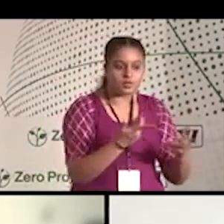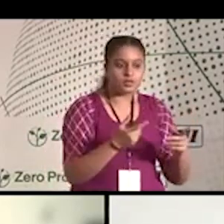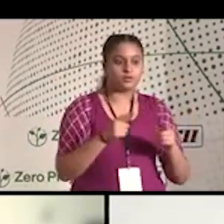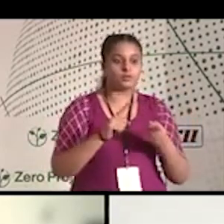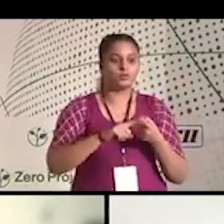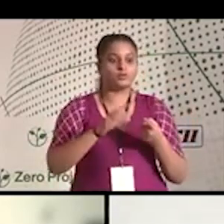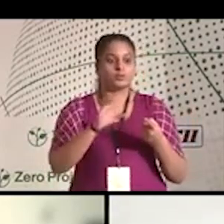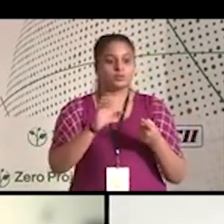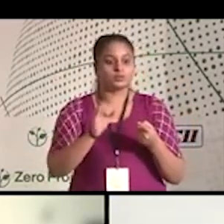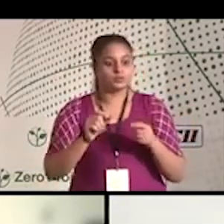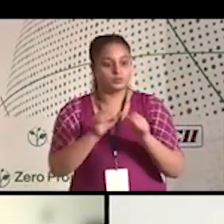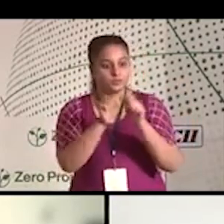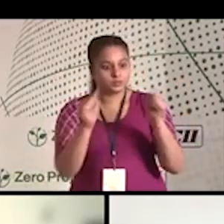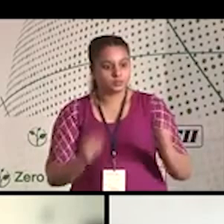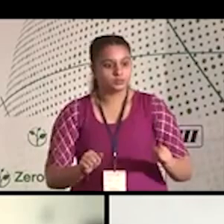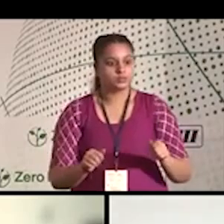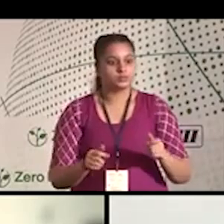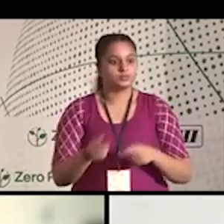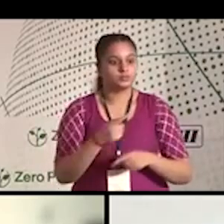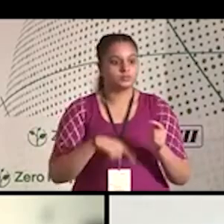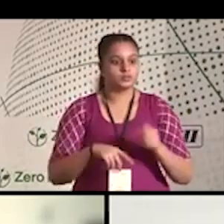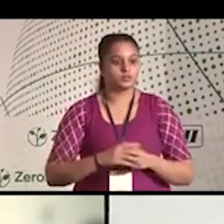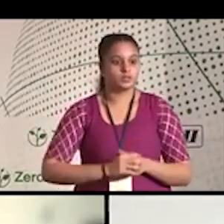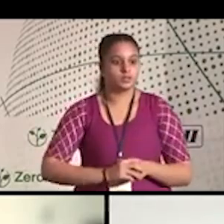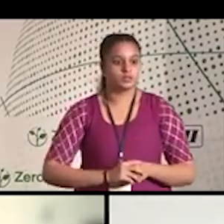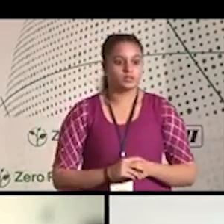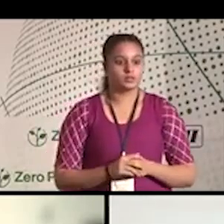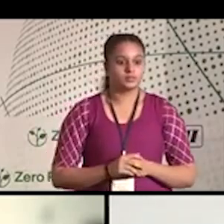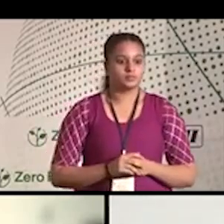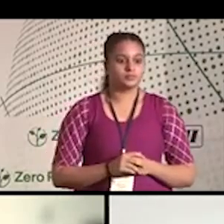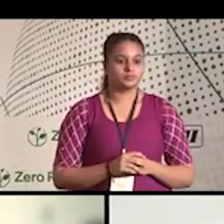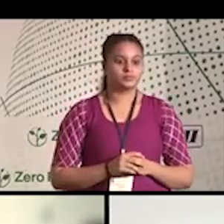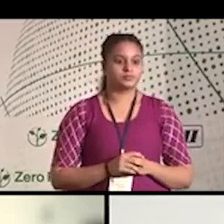that is needed in place for this entire subject